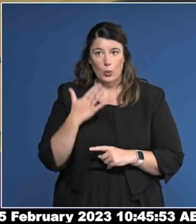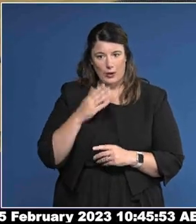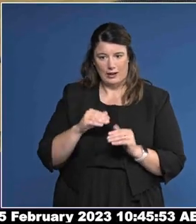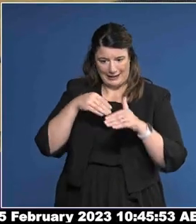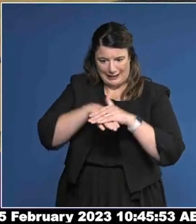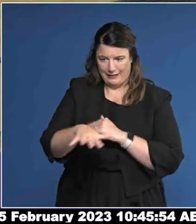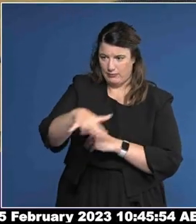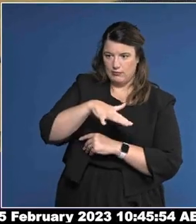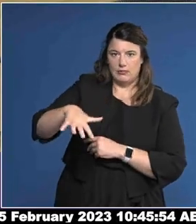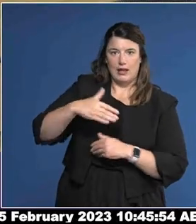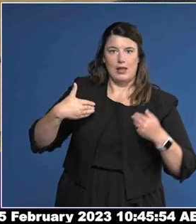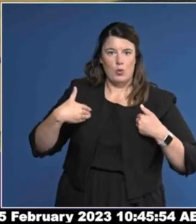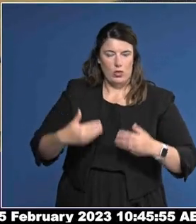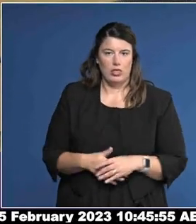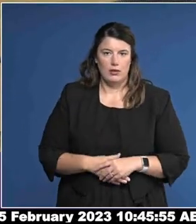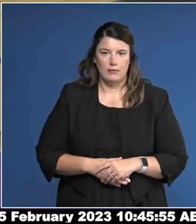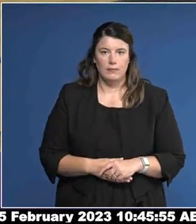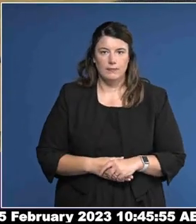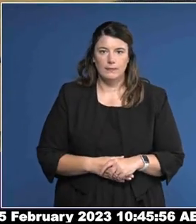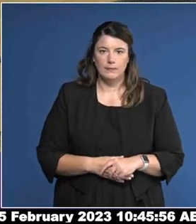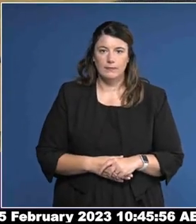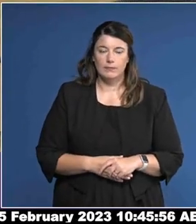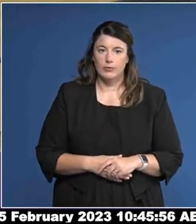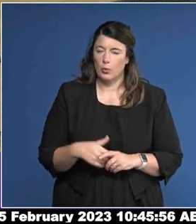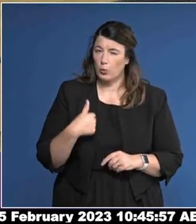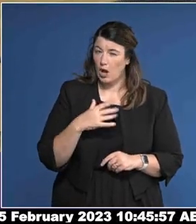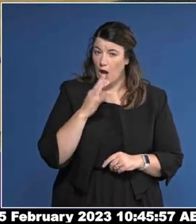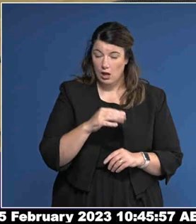One of the issues that came out is who should have responsibility for the training.